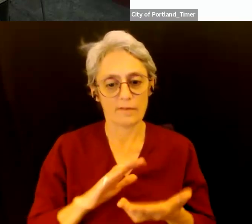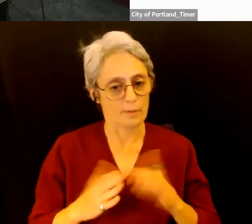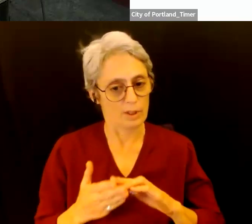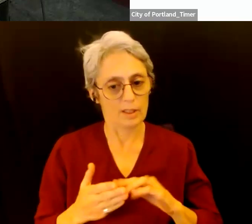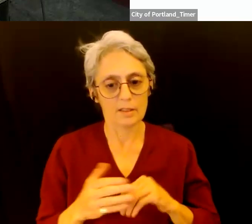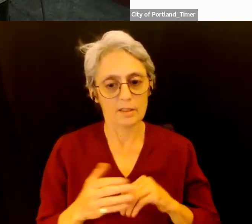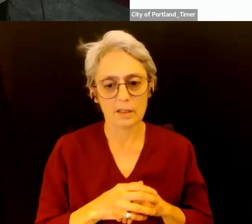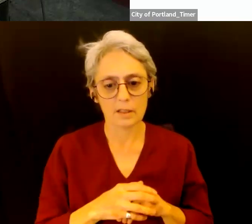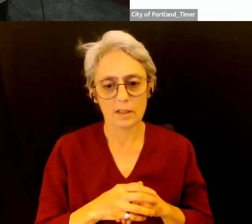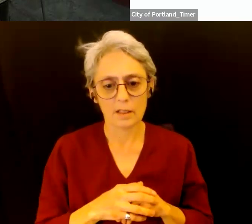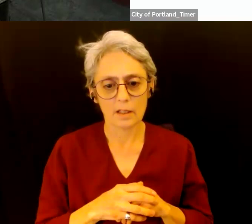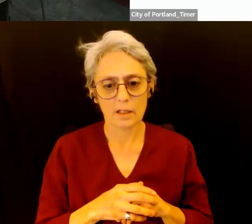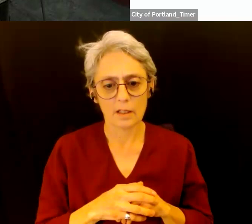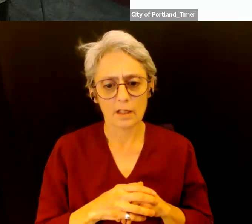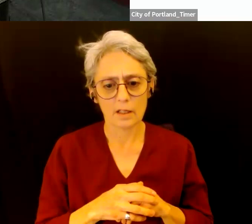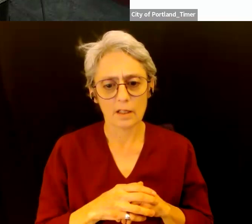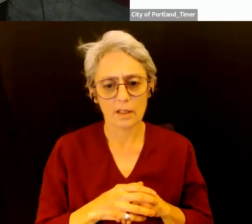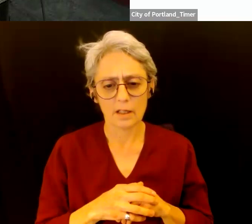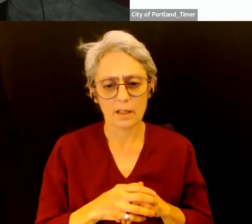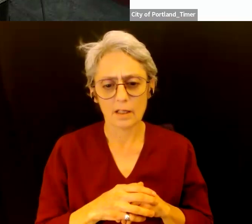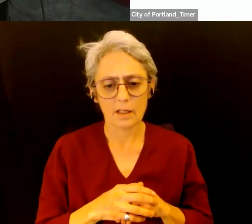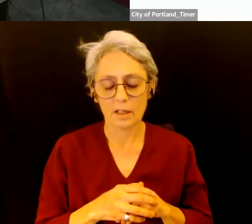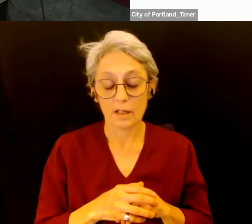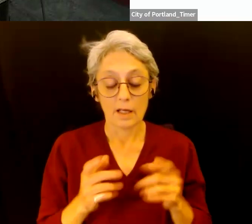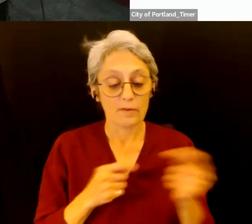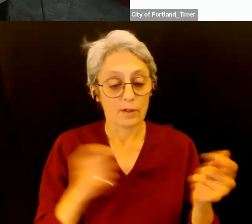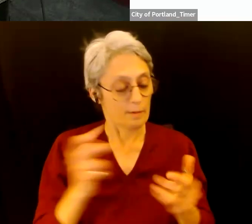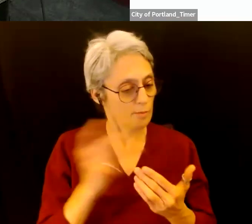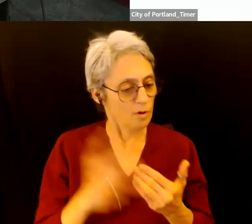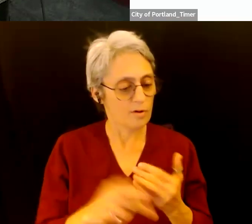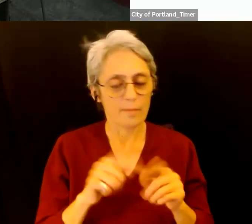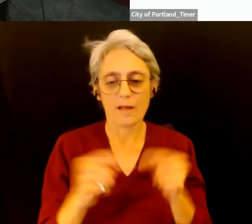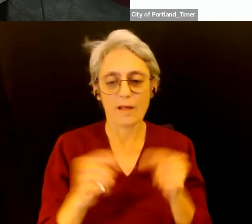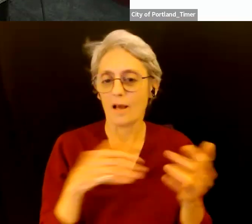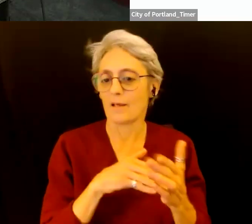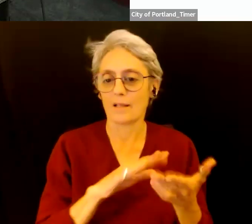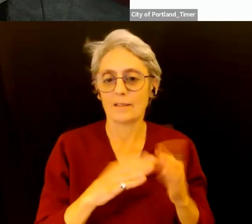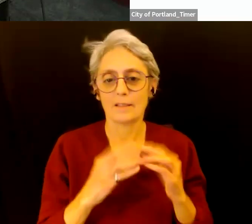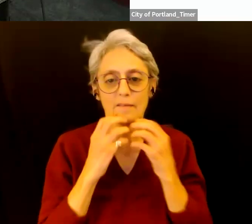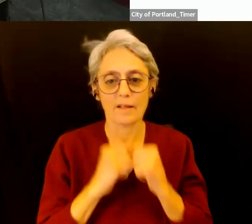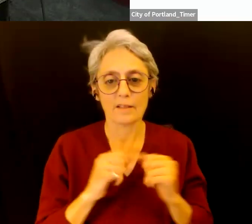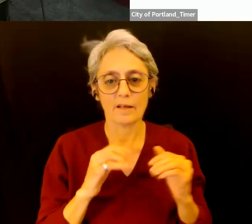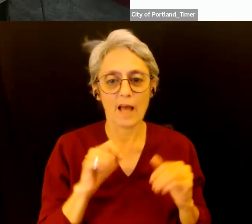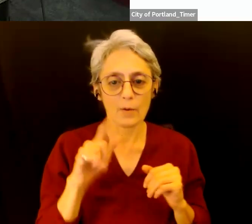Eliminating these programs are directly counter to the city core values of equity, anti-racism, and collaboration.